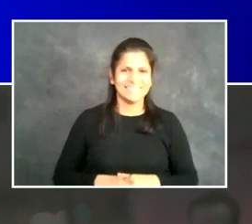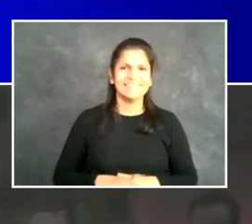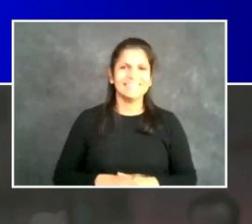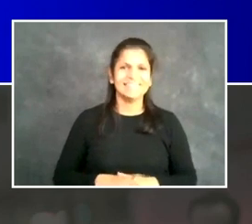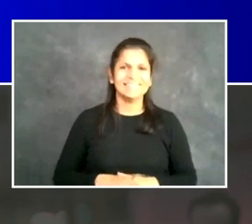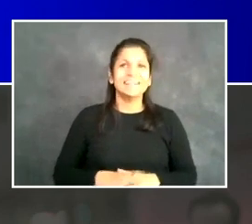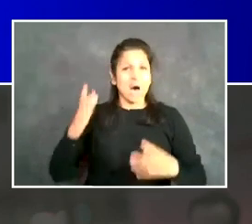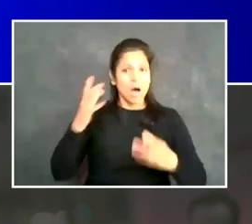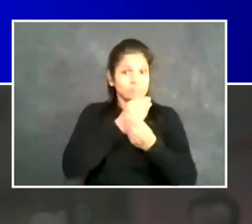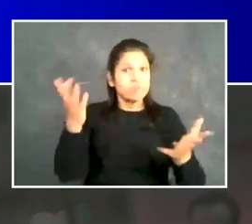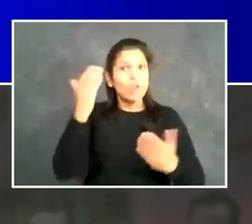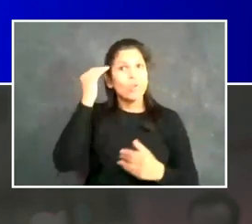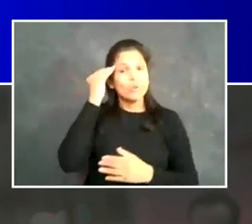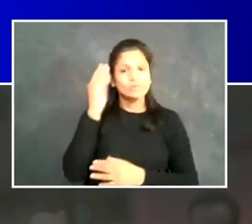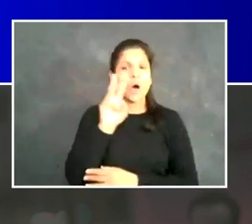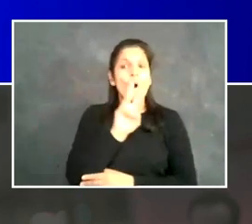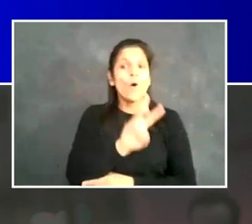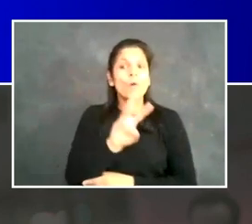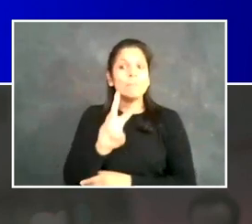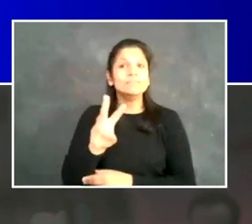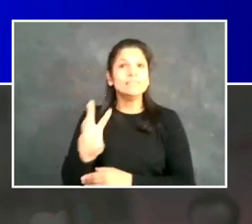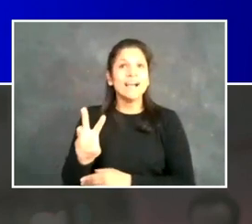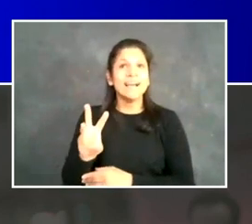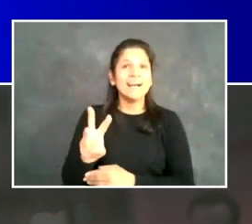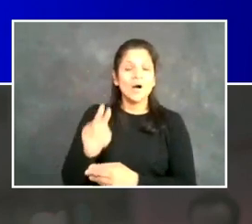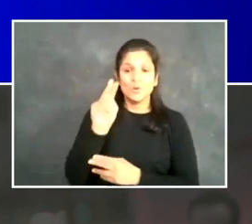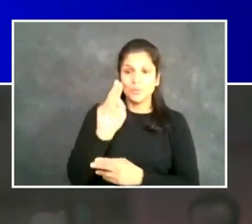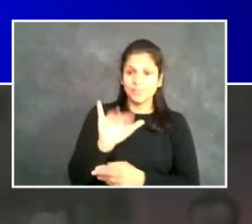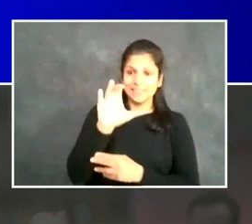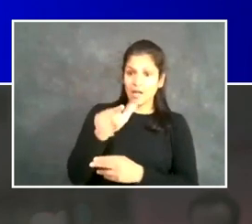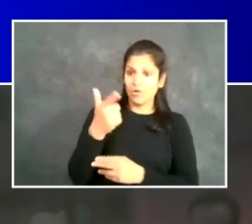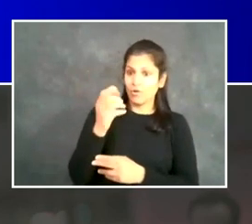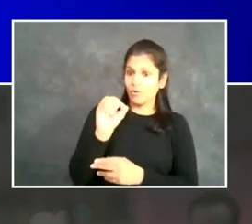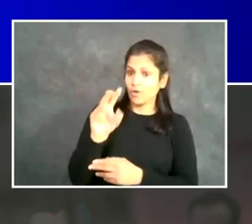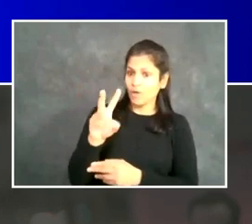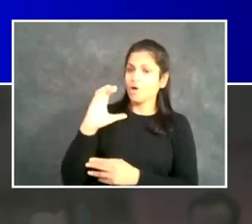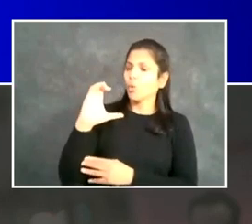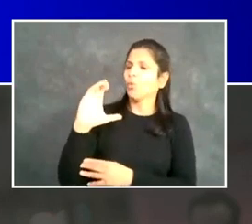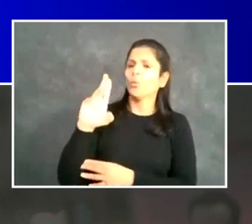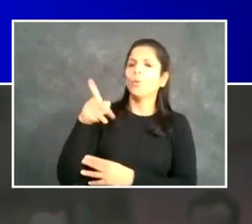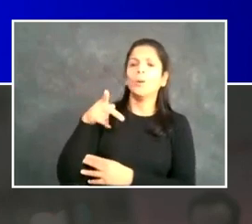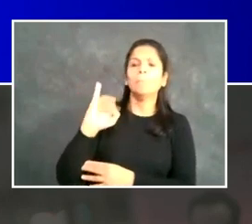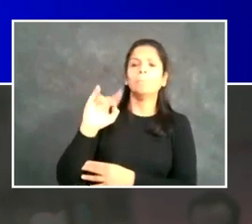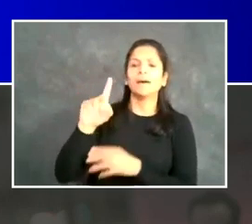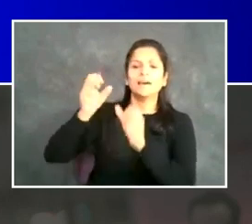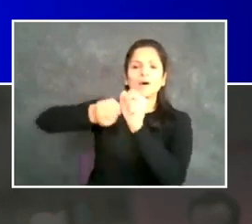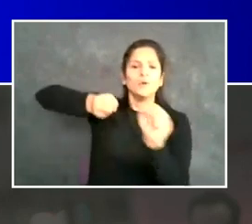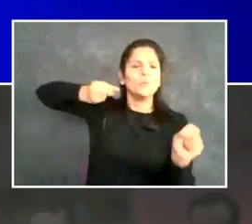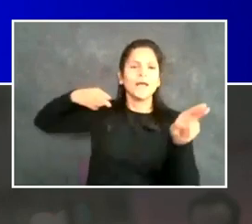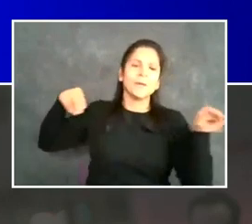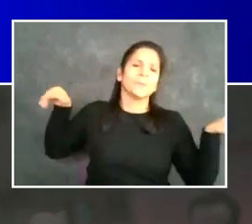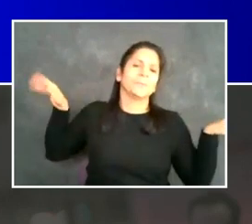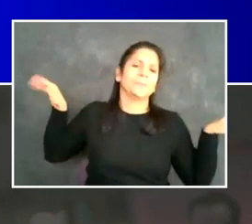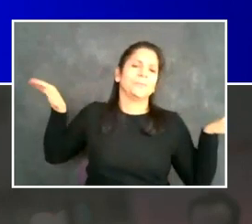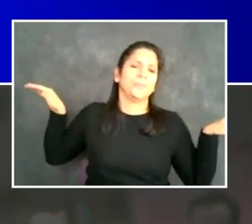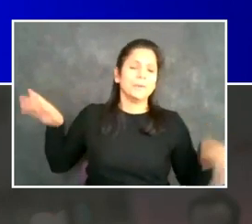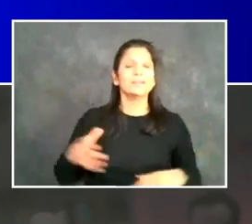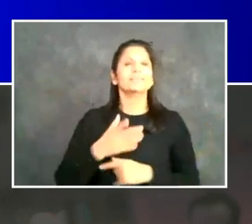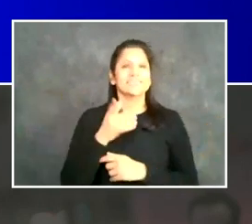UP AND INFORMATION WILL BE